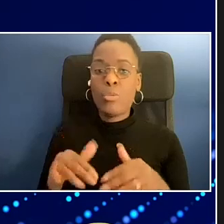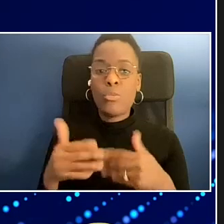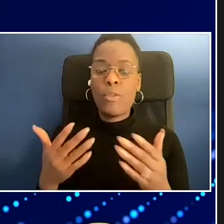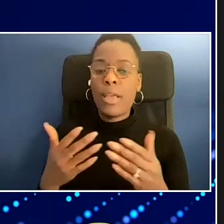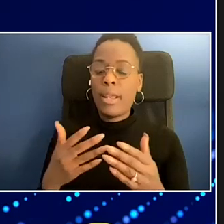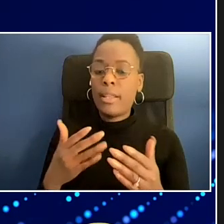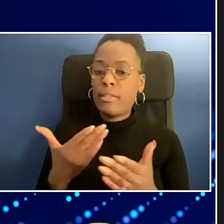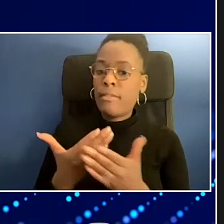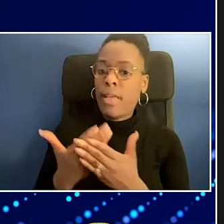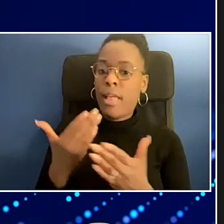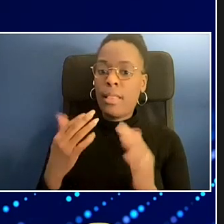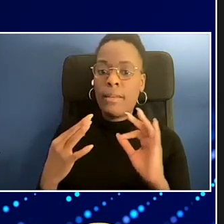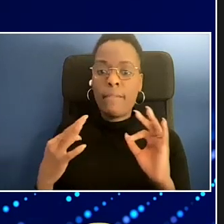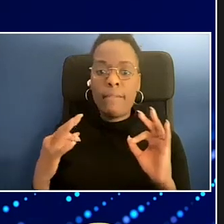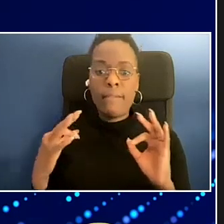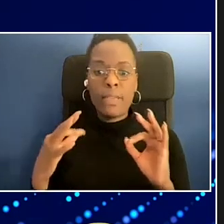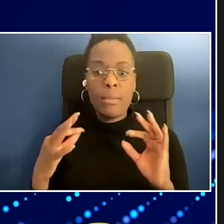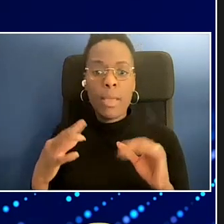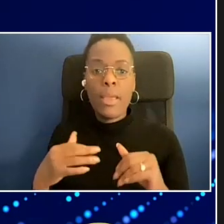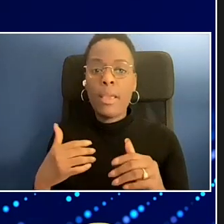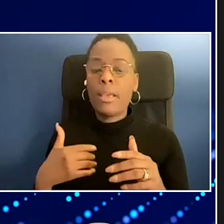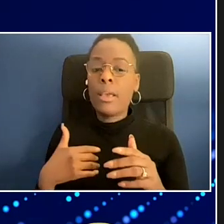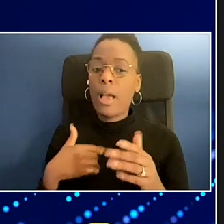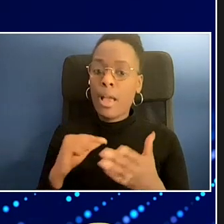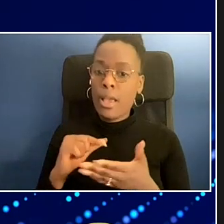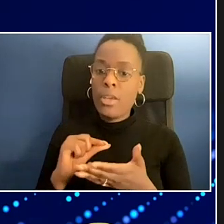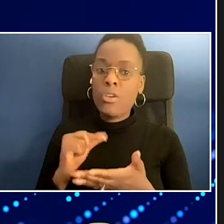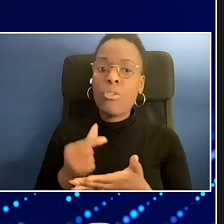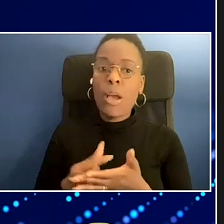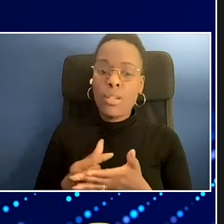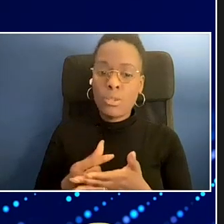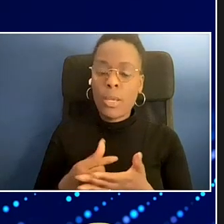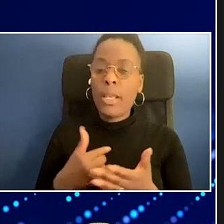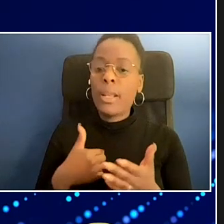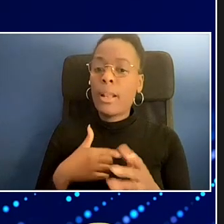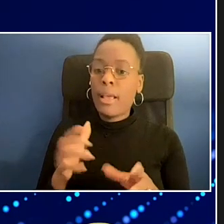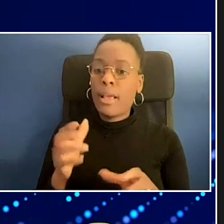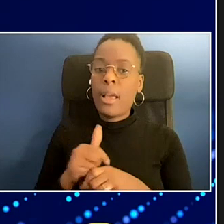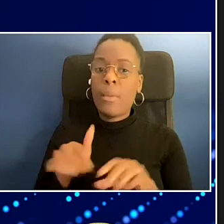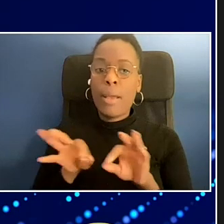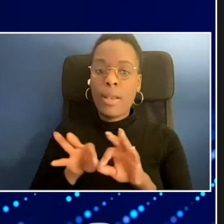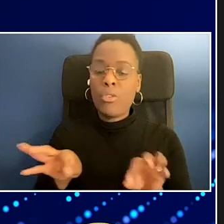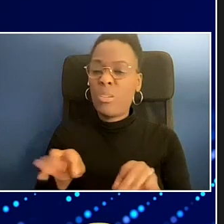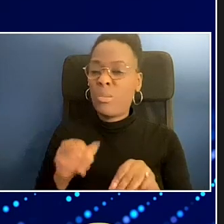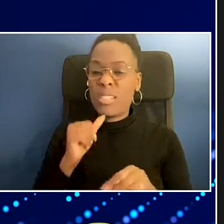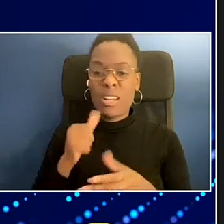While I did graduate and get my degree, it has not helped me at all. If anything, it's had the opposite effect.